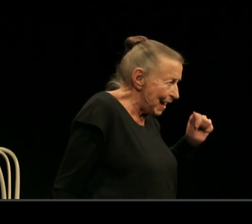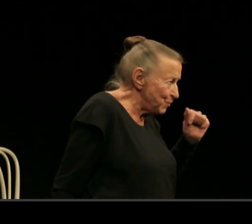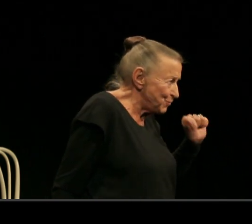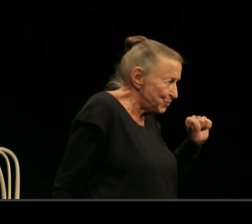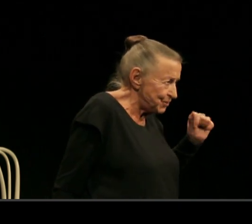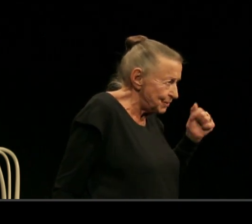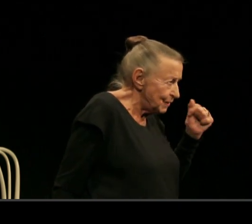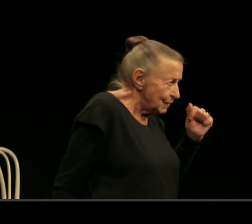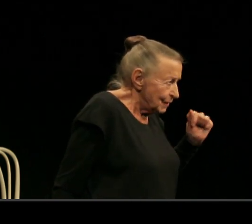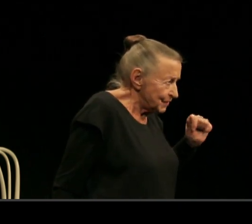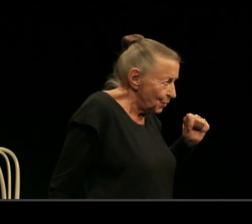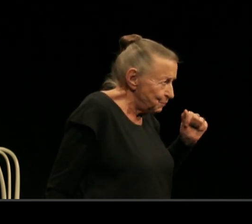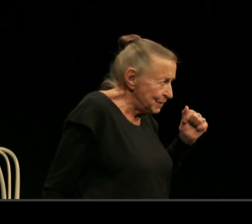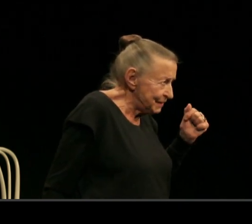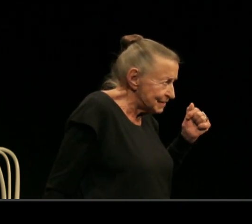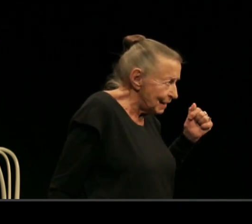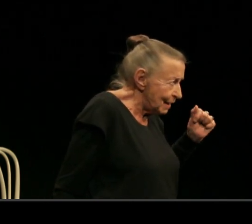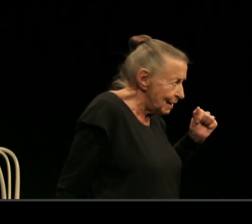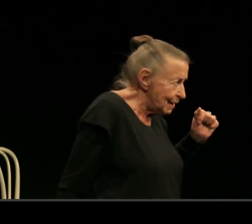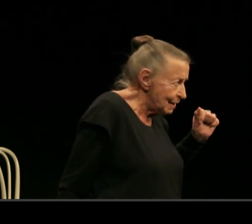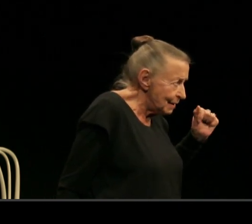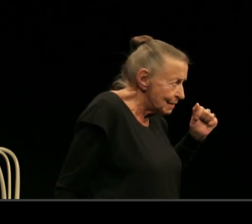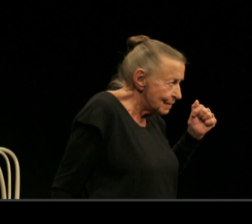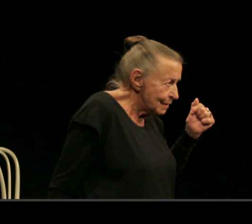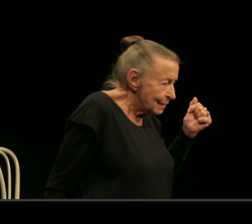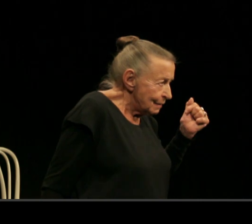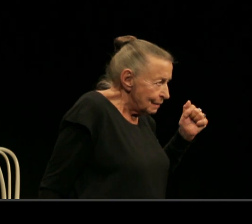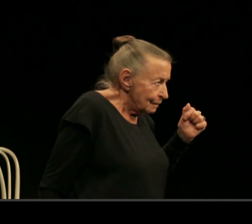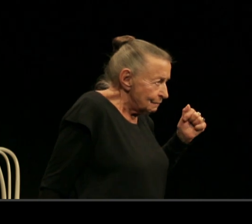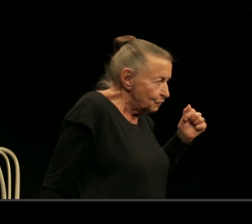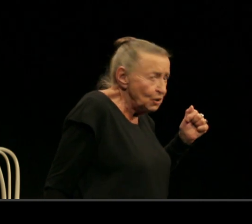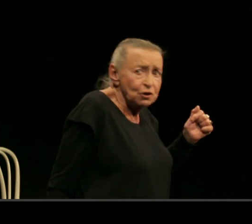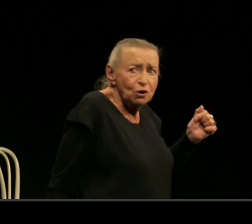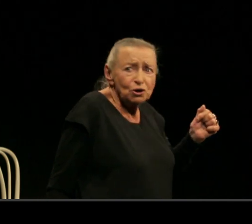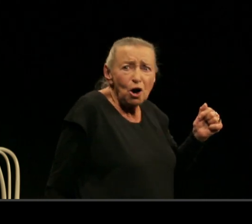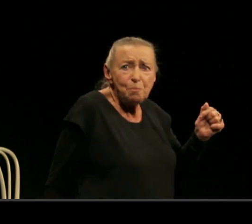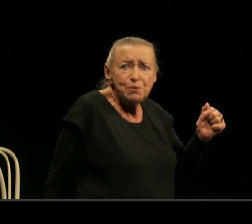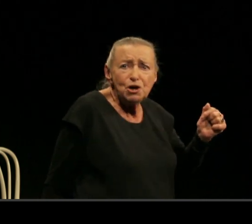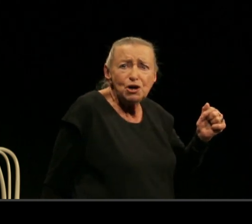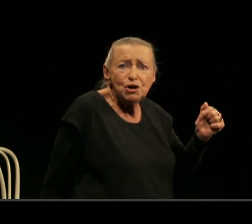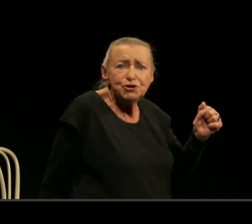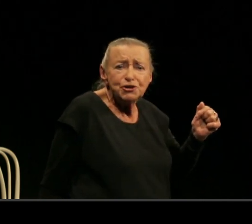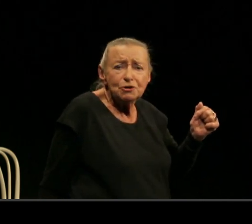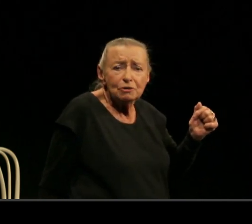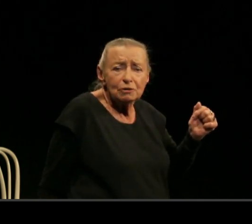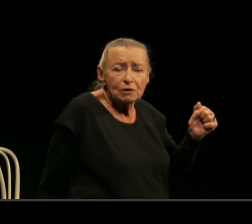"Soplica. It's quite clear," "Spray him flat!"